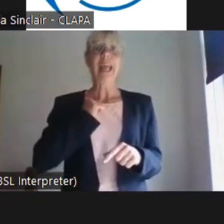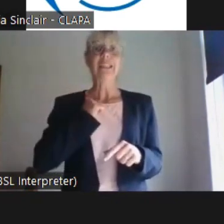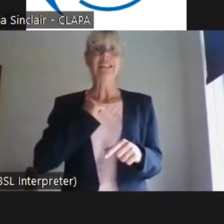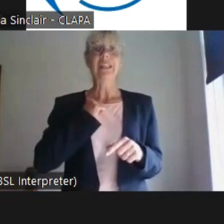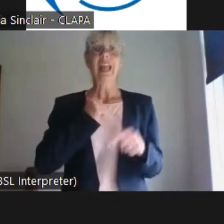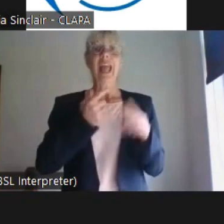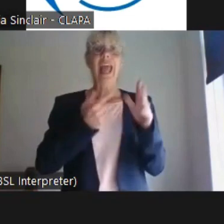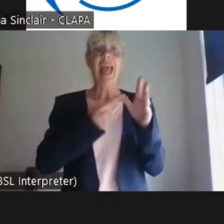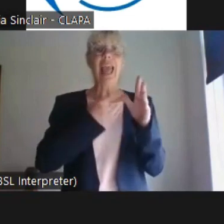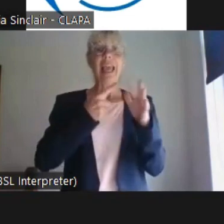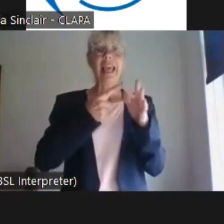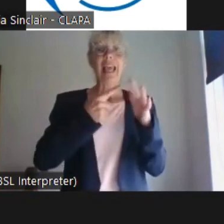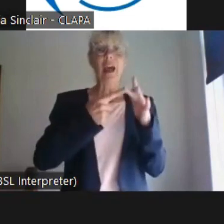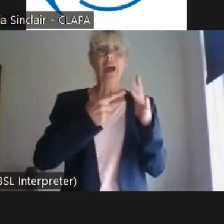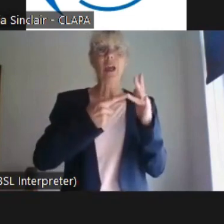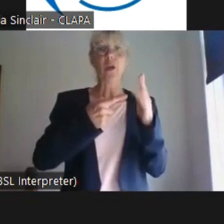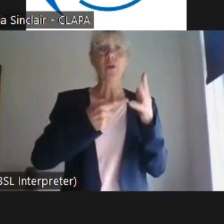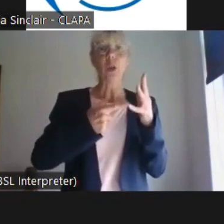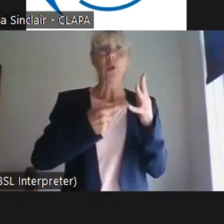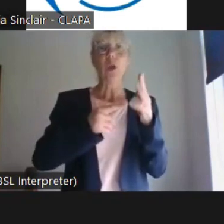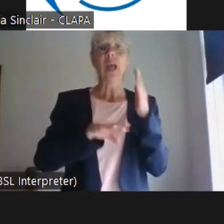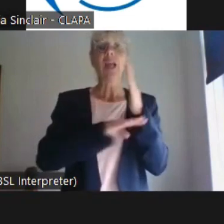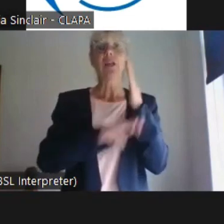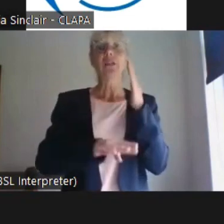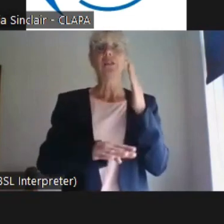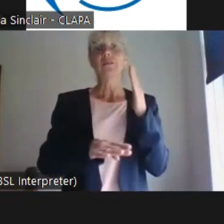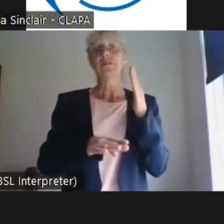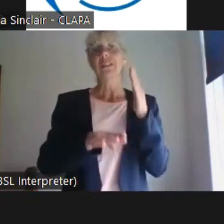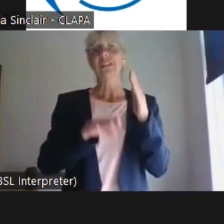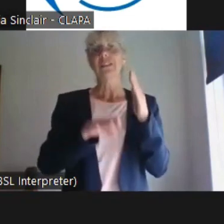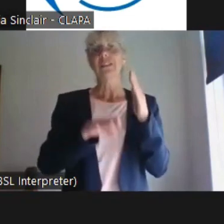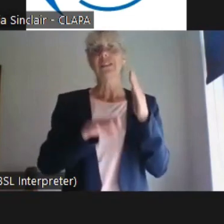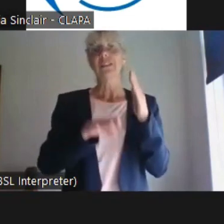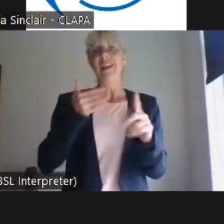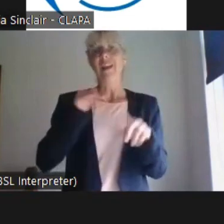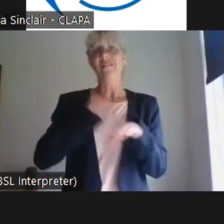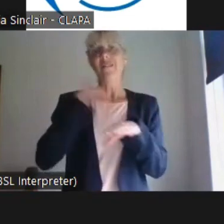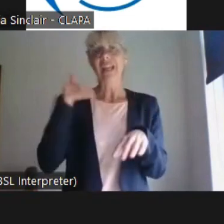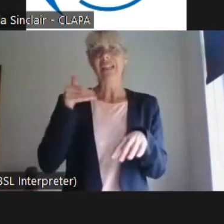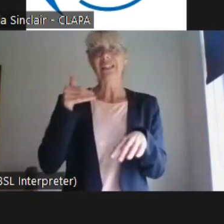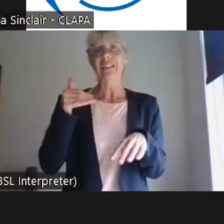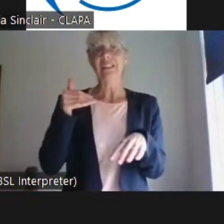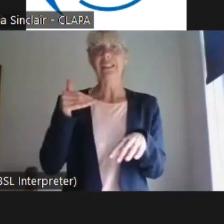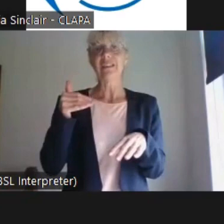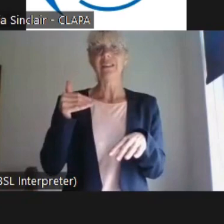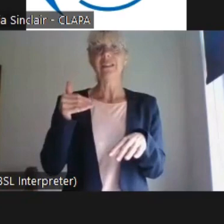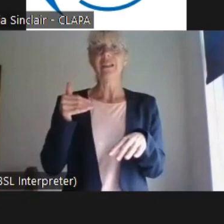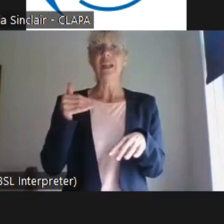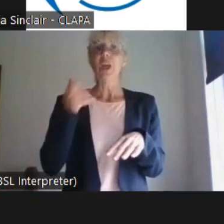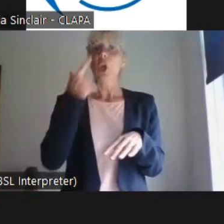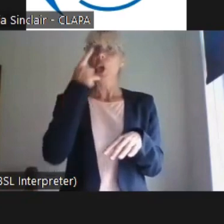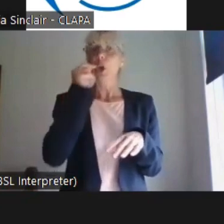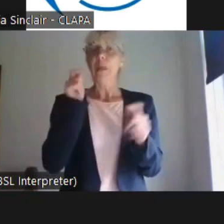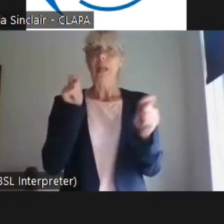be affected sometimes we assess a child's speech and they often have vowel Distortion and we would